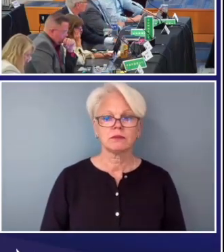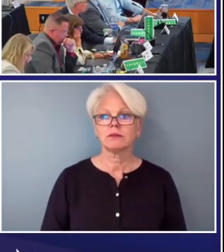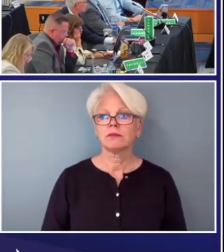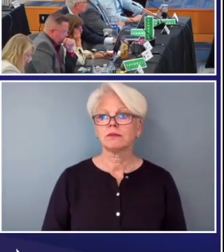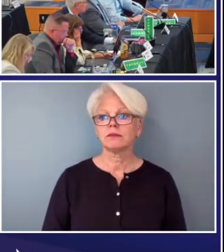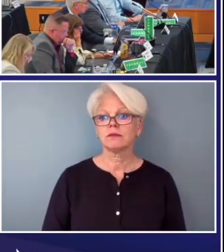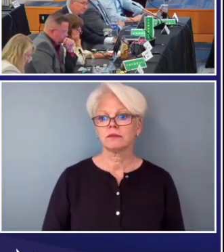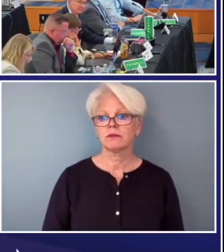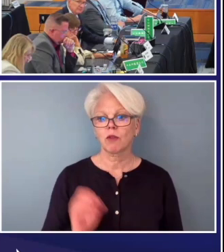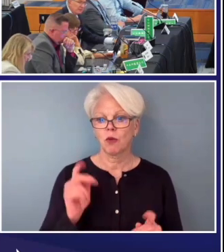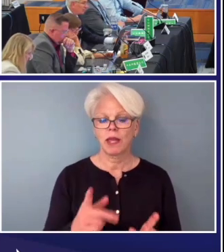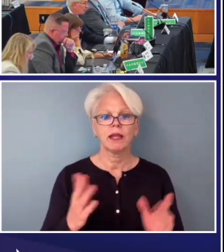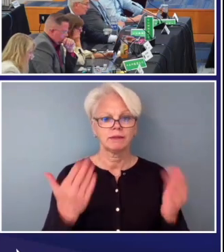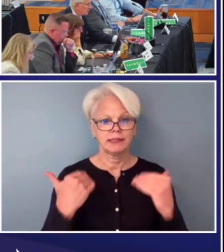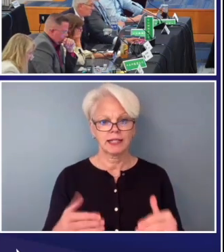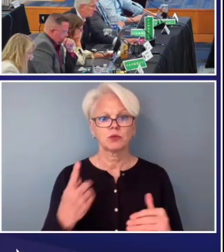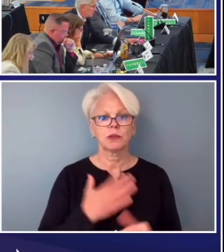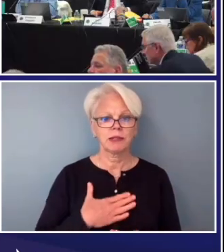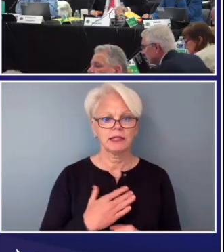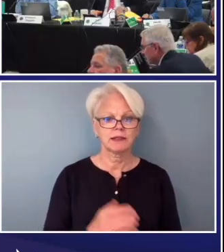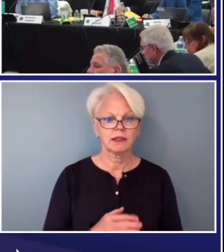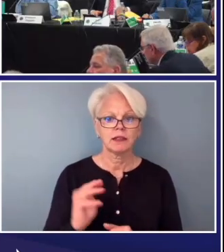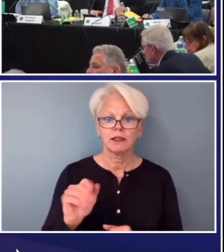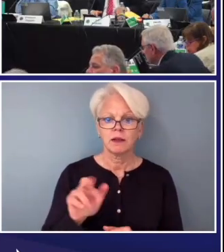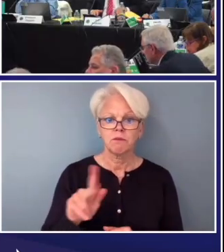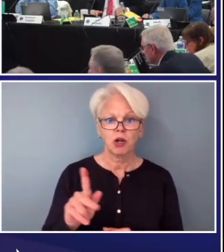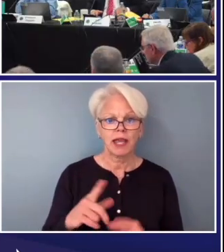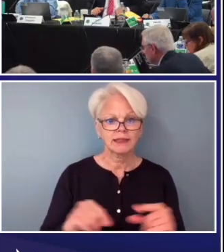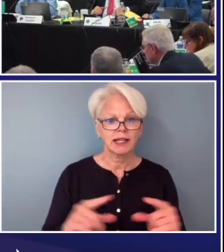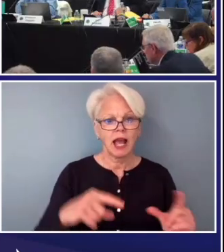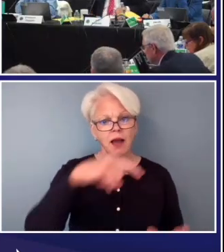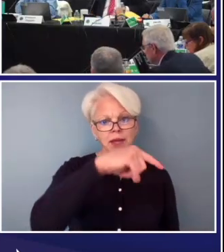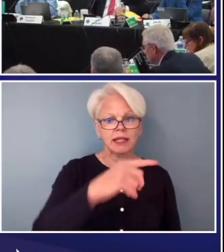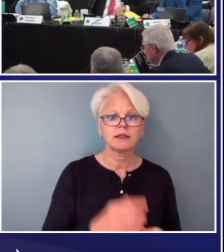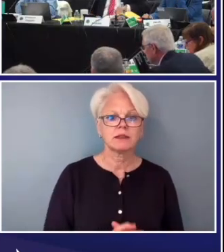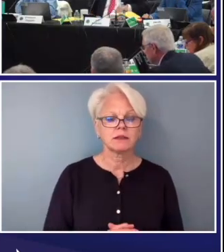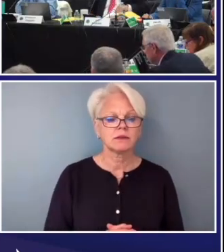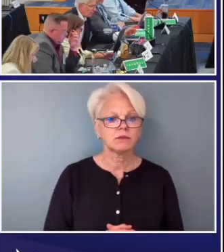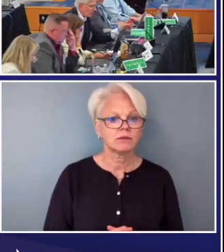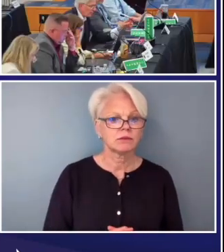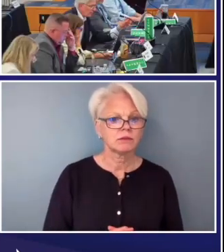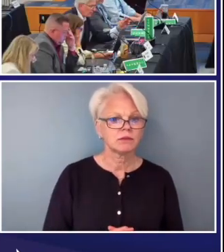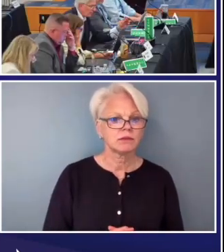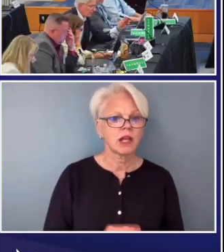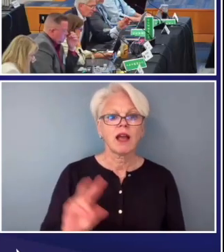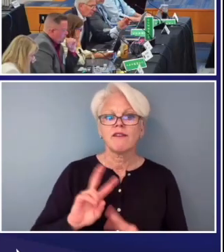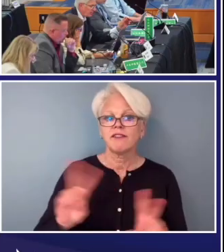Okay, can we go to the next one please? Mark has a comment on this as well. Just very quickly on rooming